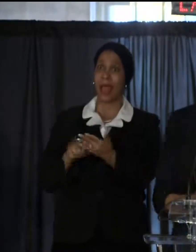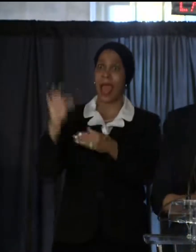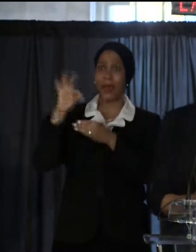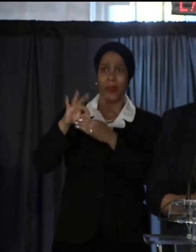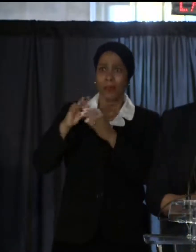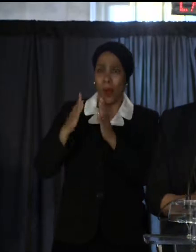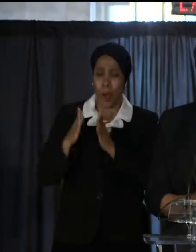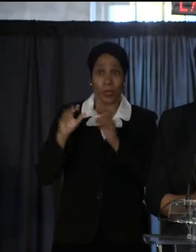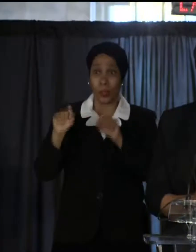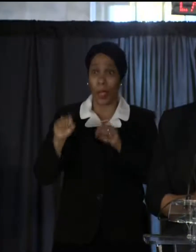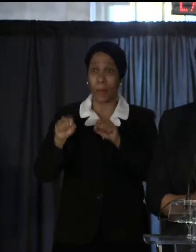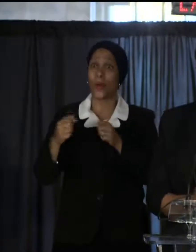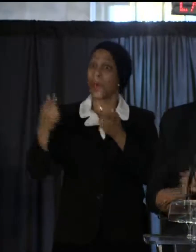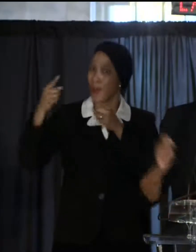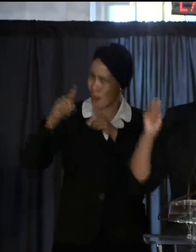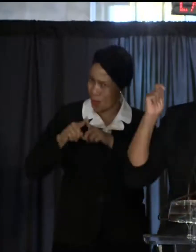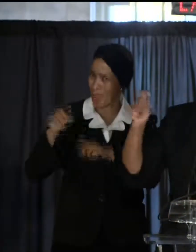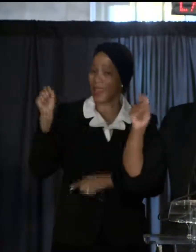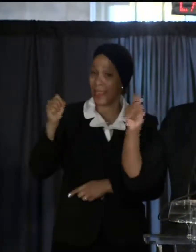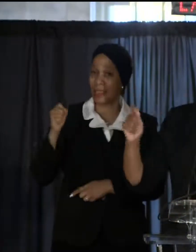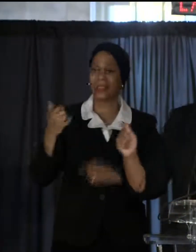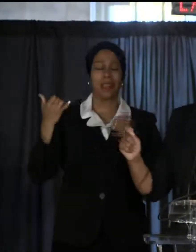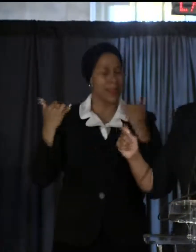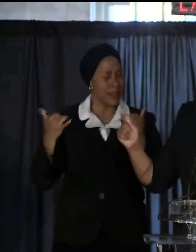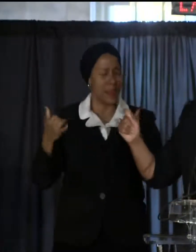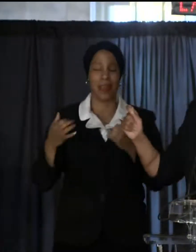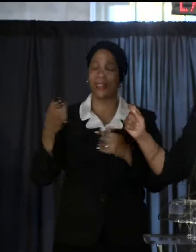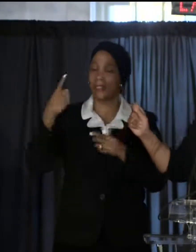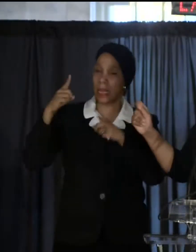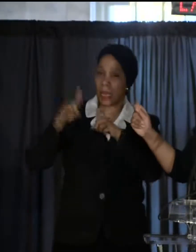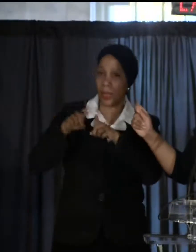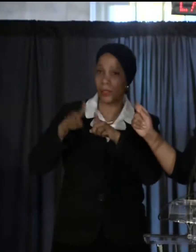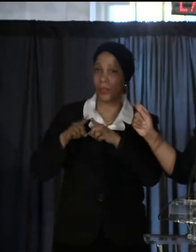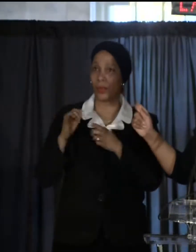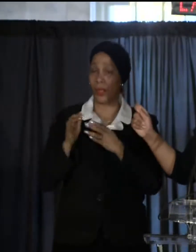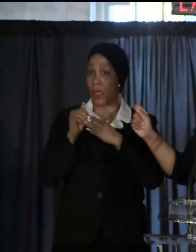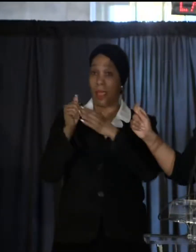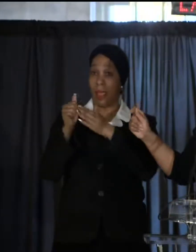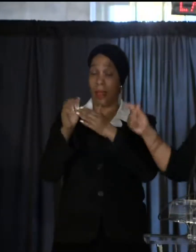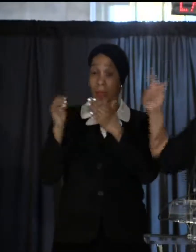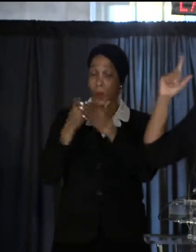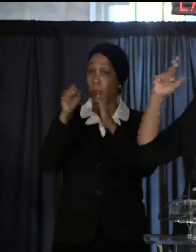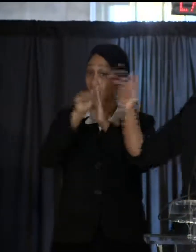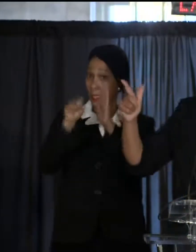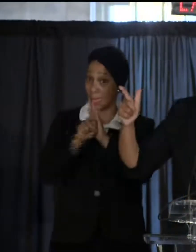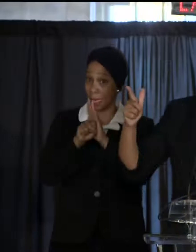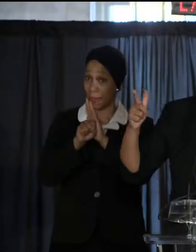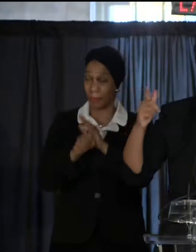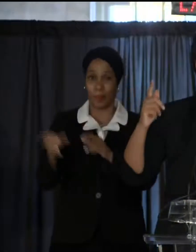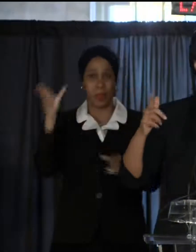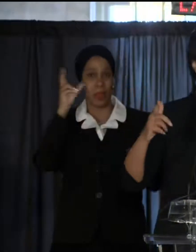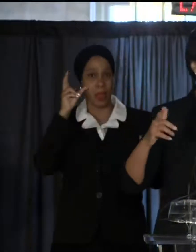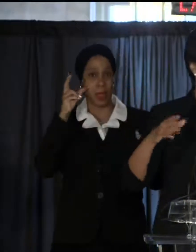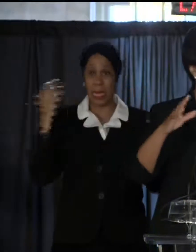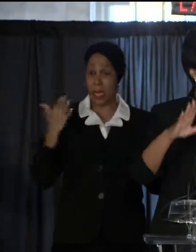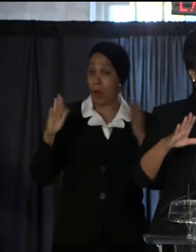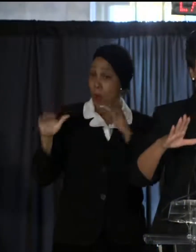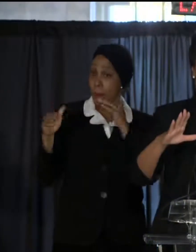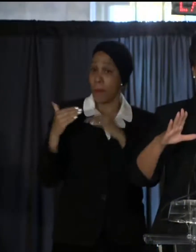ABLE TO AGREE THAT THIS IS A CONSTITUTION THAT COULD GUIDE OUR NEW STATE, HERE ARE OUR BOUNDARIES, WE STILL HAVE OUR